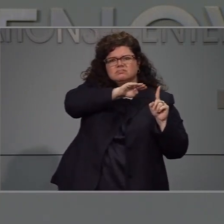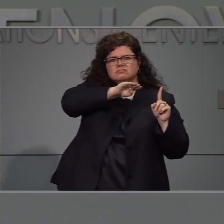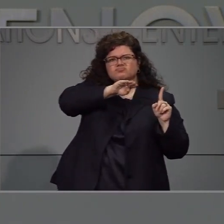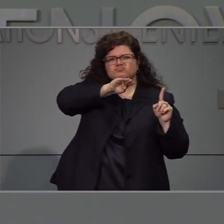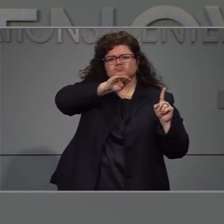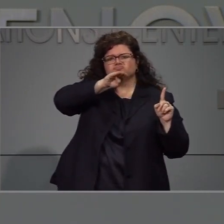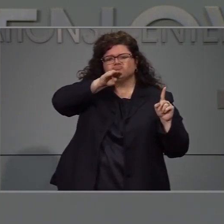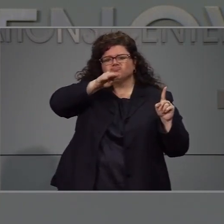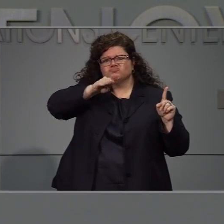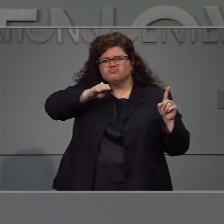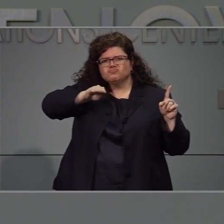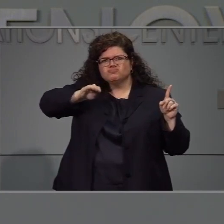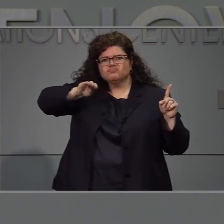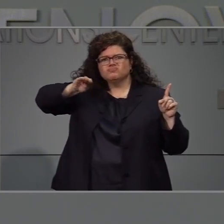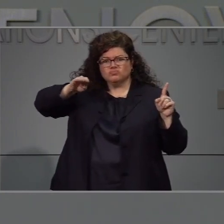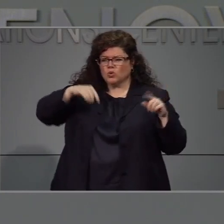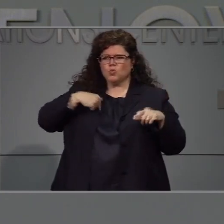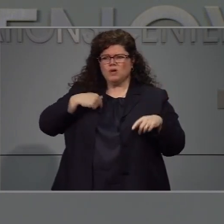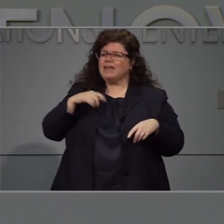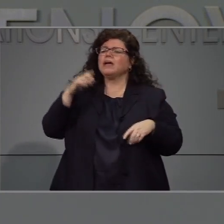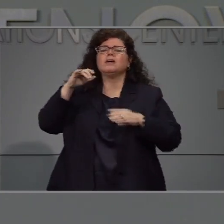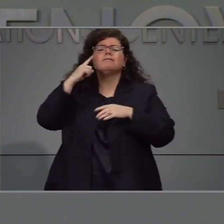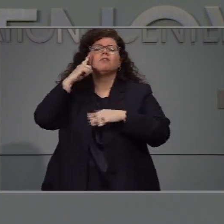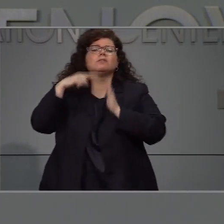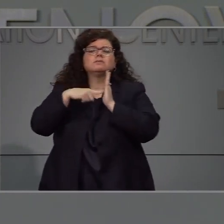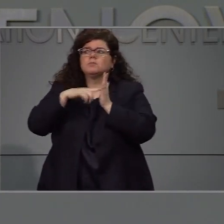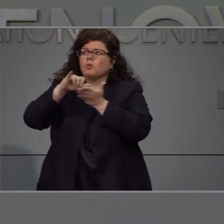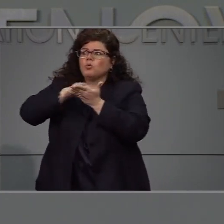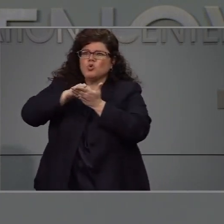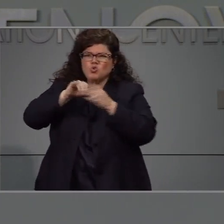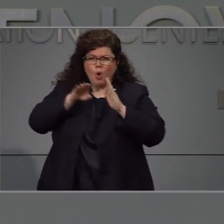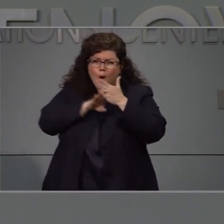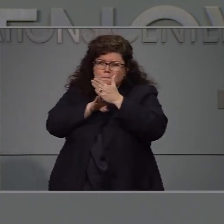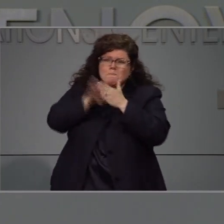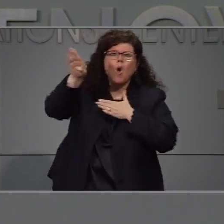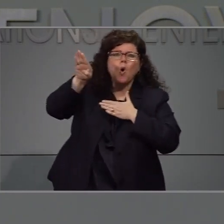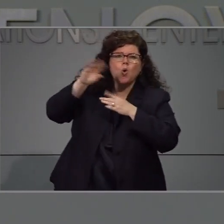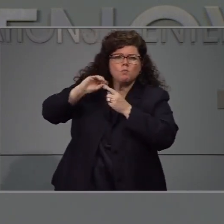WE HAVE TO RECOGNIZE THIS IN THE CONTEXT OF NORTH CAROLINA AND HOW WE HAVE EXPERIENCED THE VIRUS. I THINK YOU KNOW THAT WE